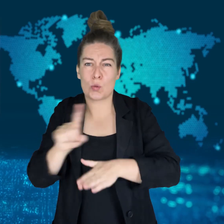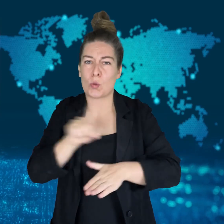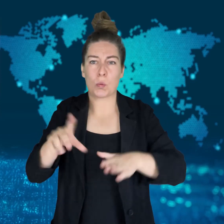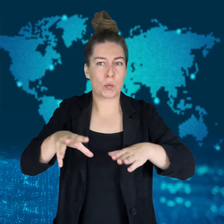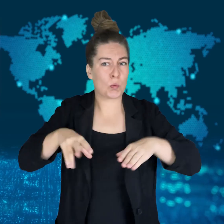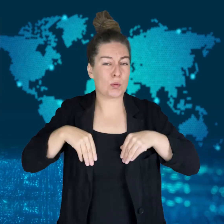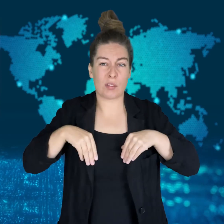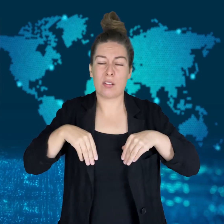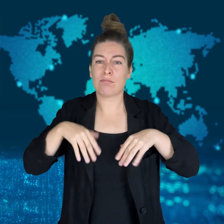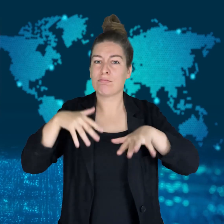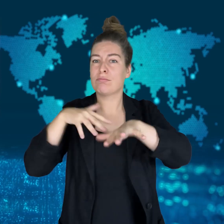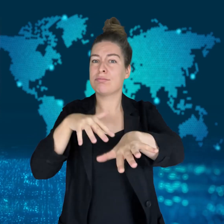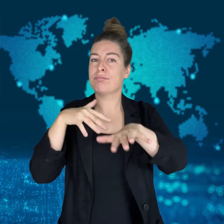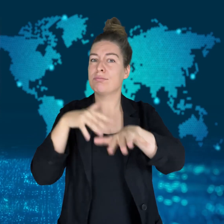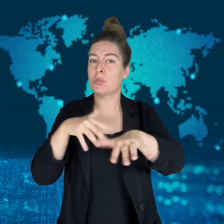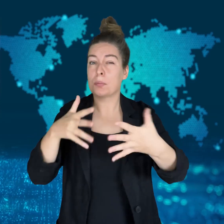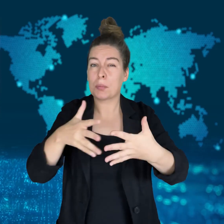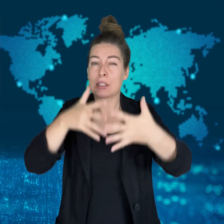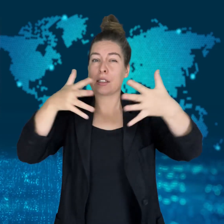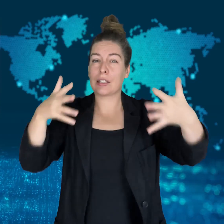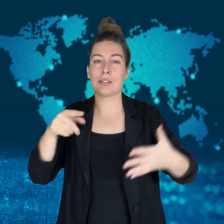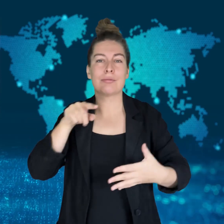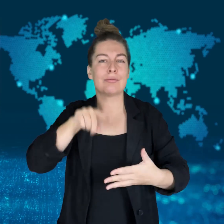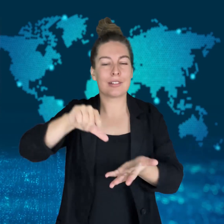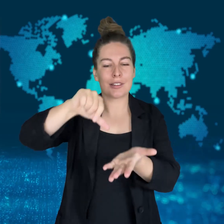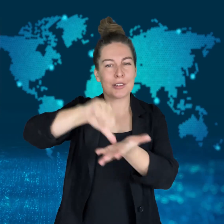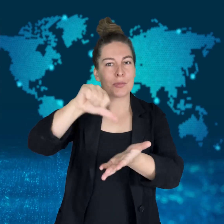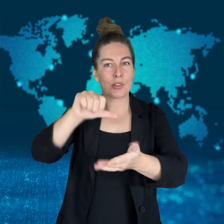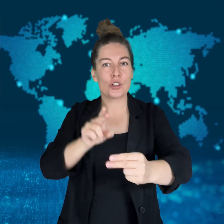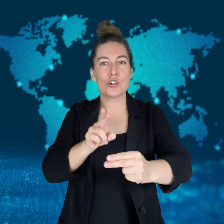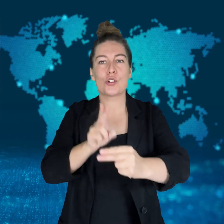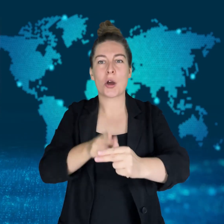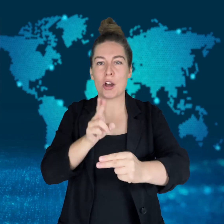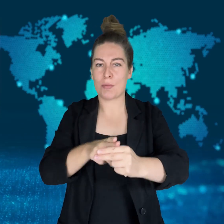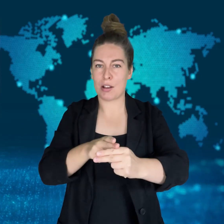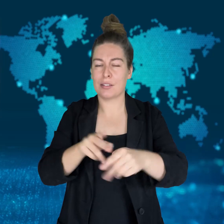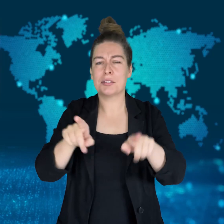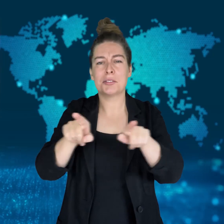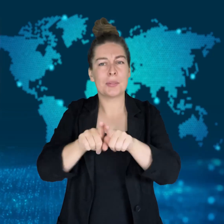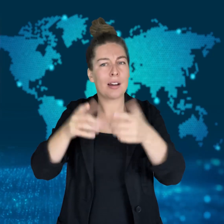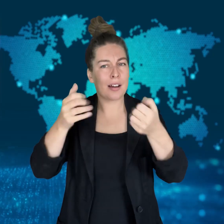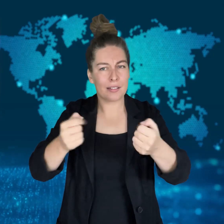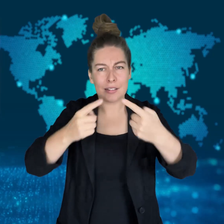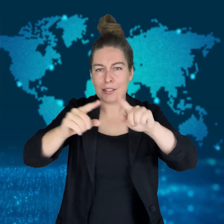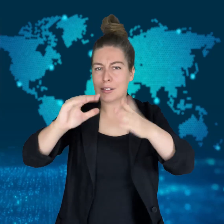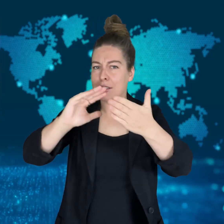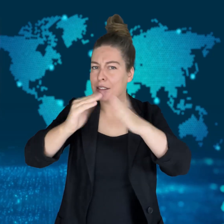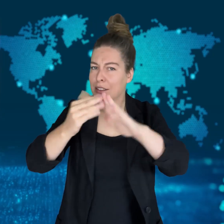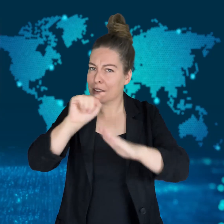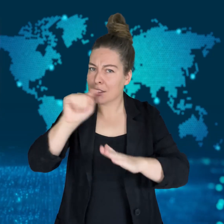Crowds gathered in many of Italy's cities following the news,